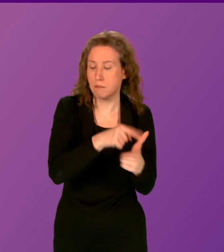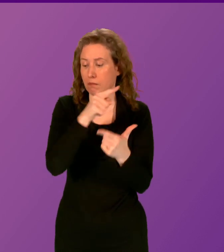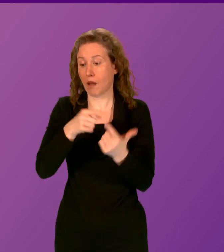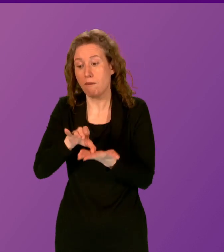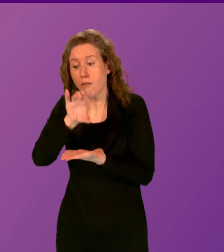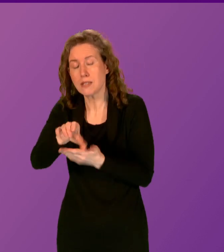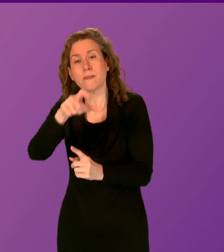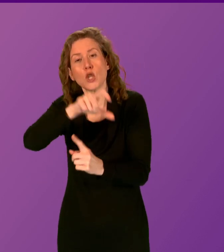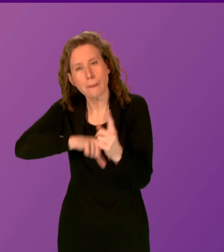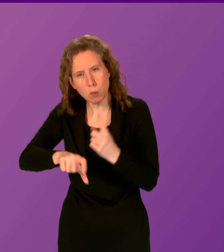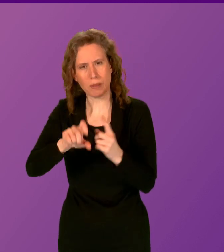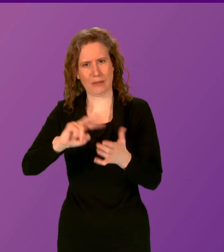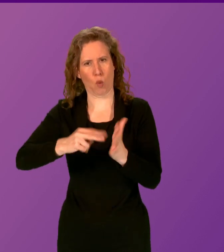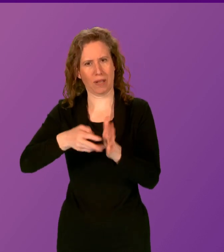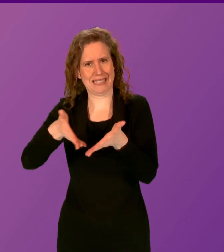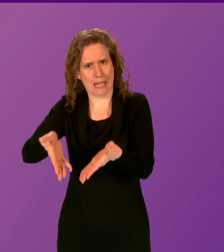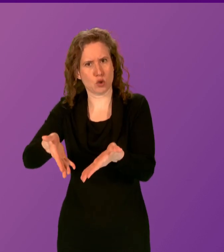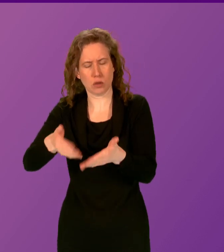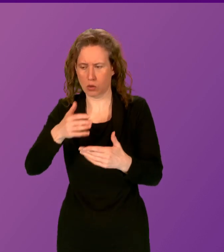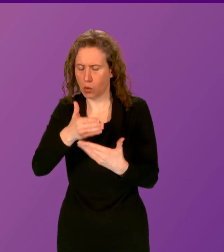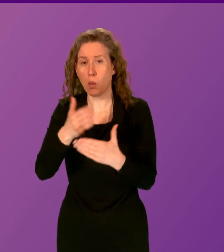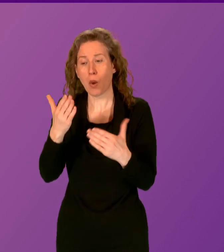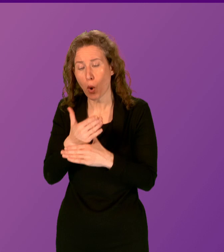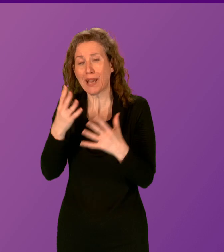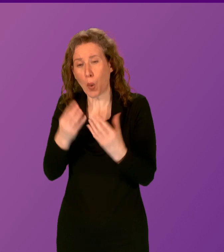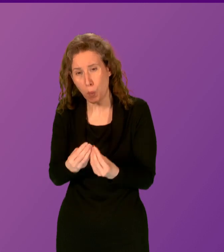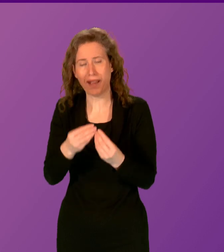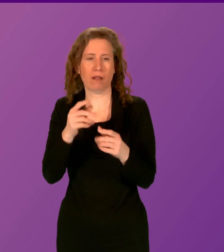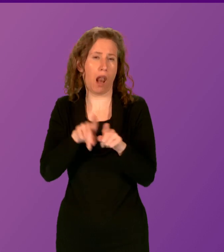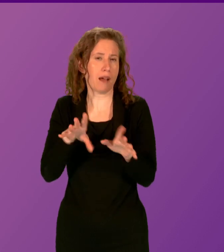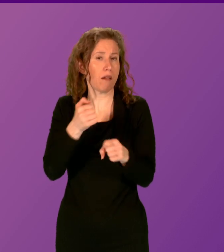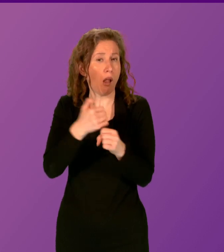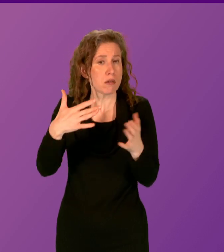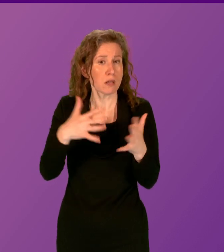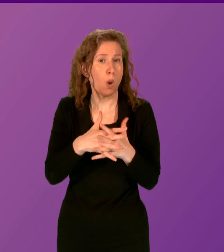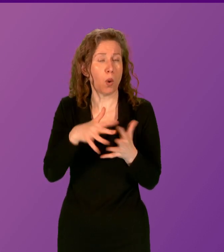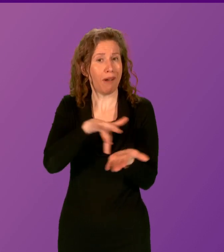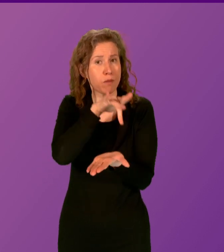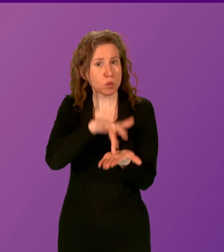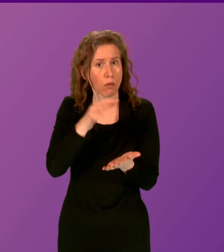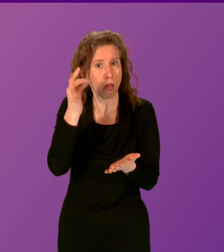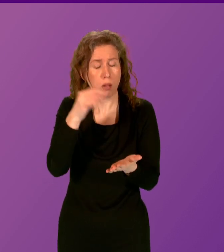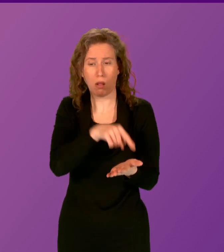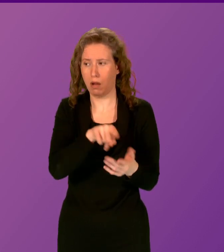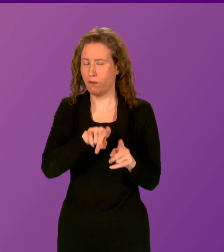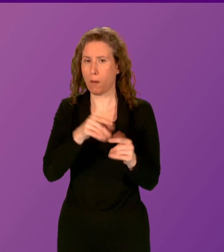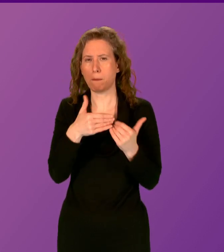community-based organisations and we are working with the likes of Glasgow City Council on more radical approaches such as safer drug-consumption facilities.